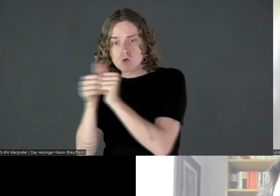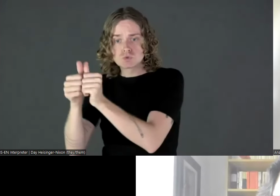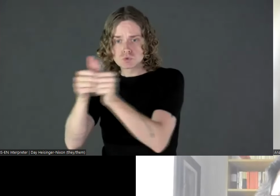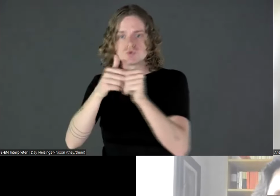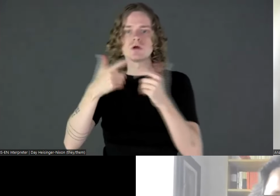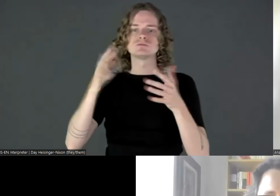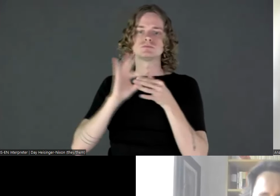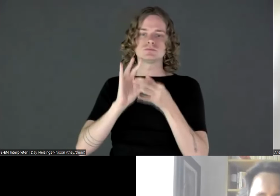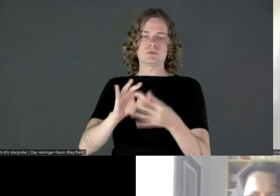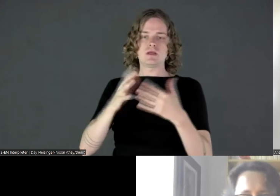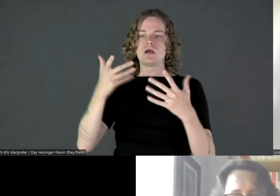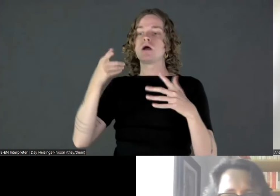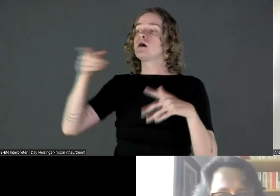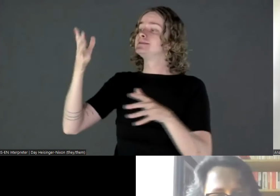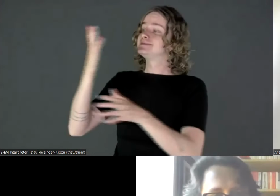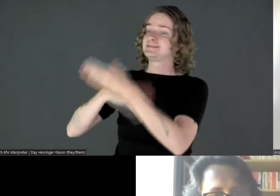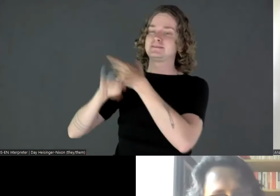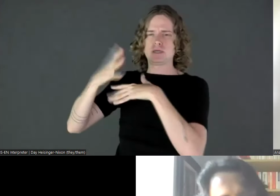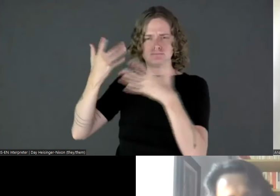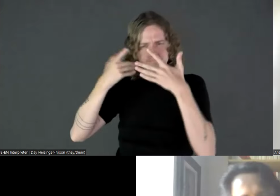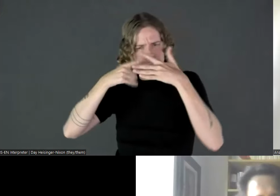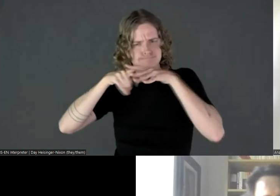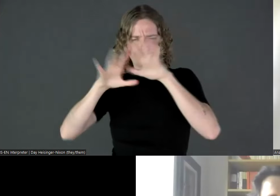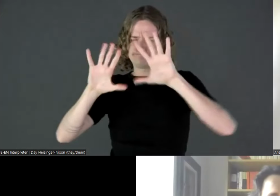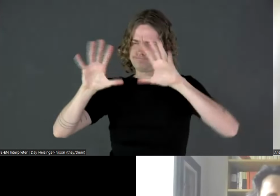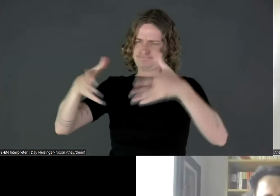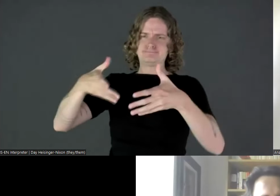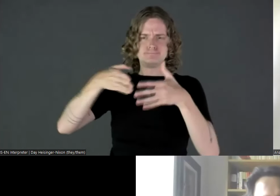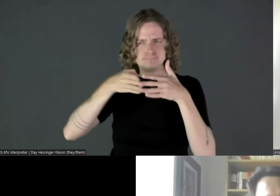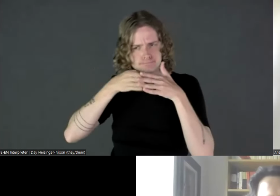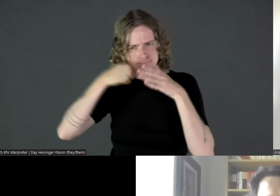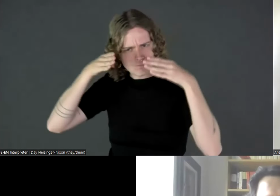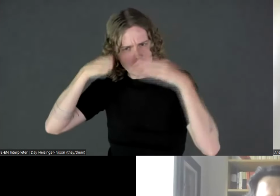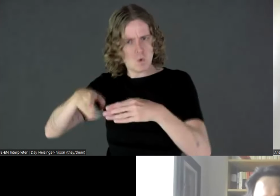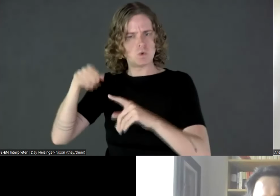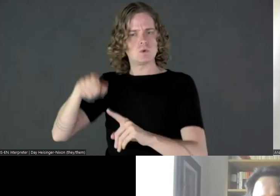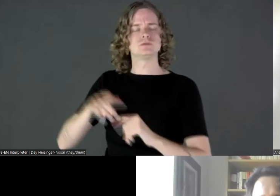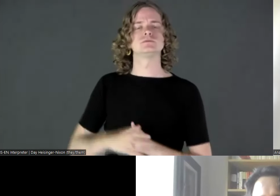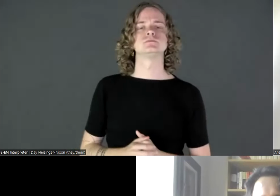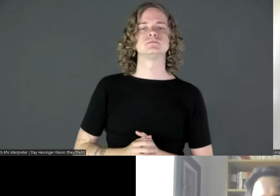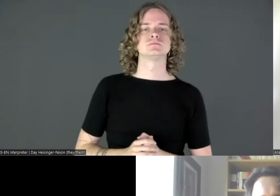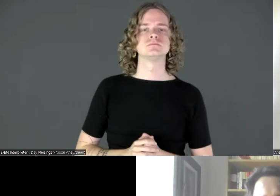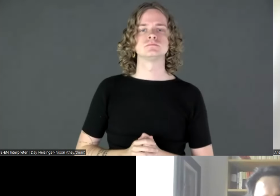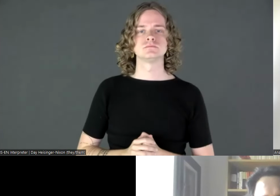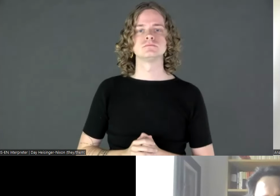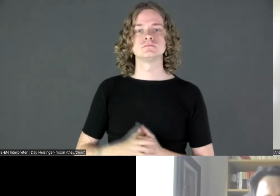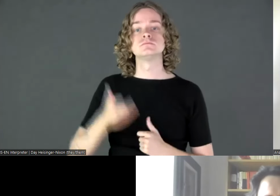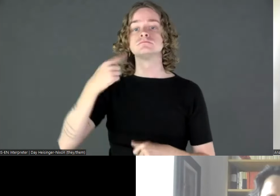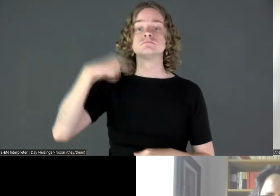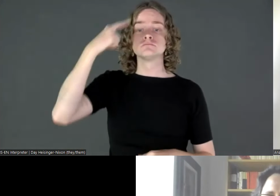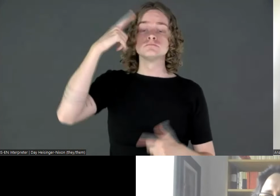but capacity strengthening of education partners and in data we ask a lot of